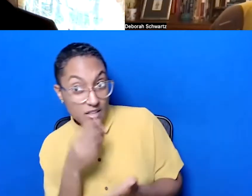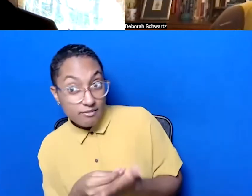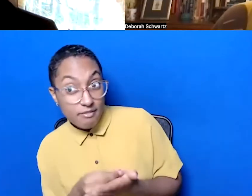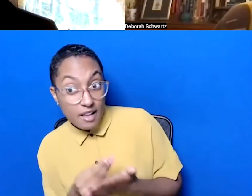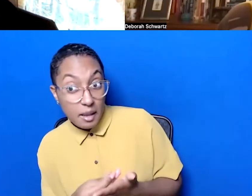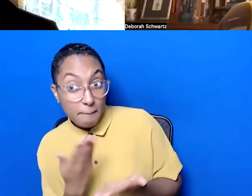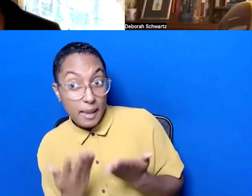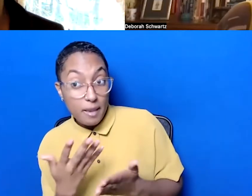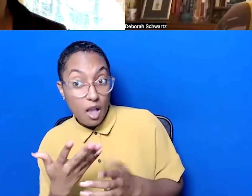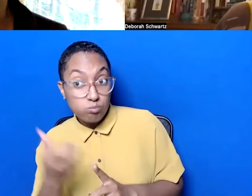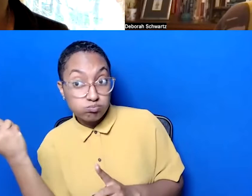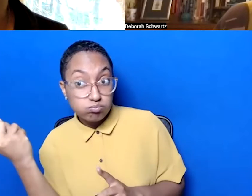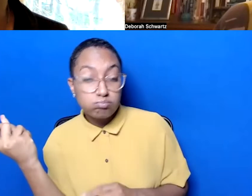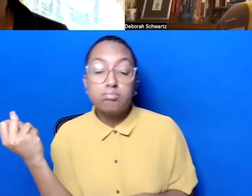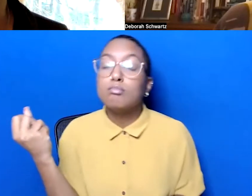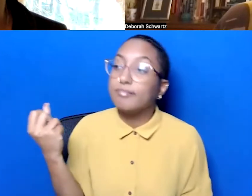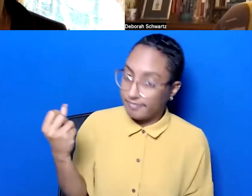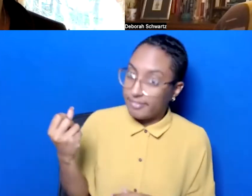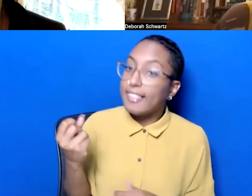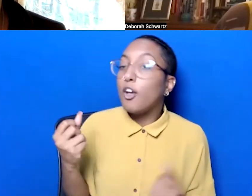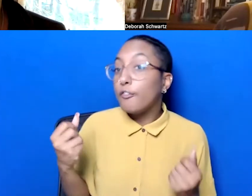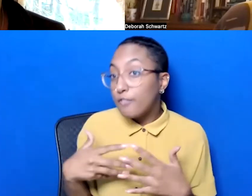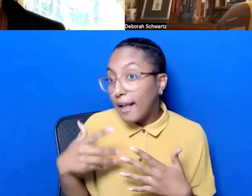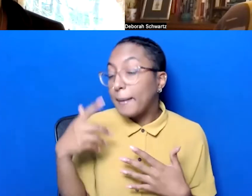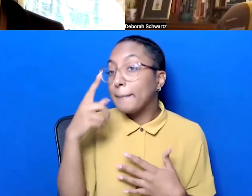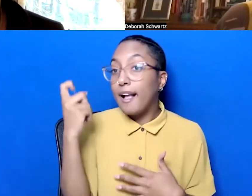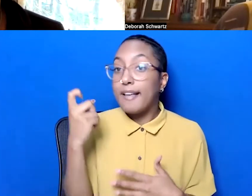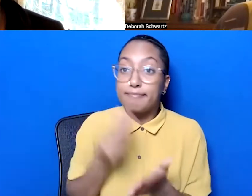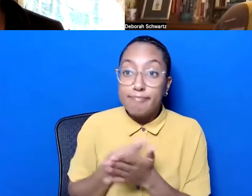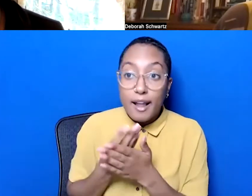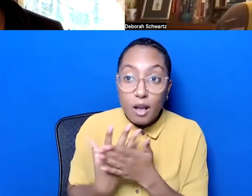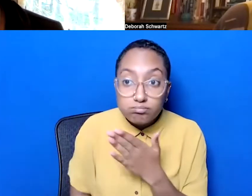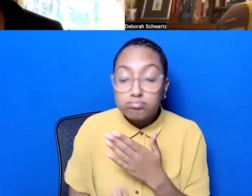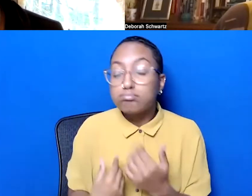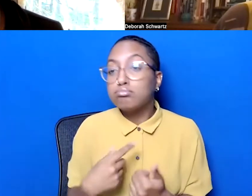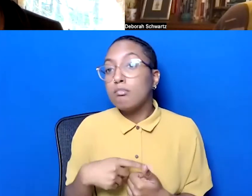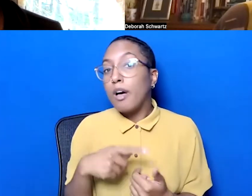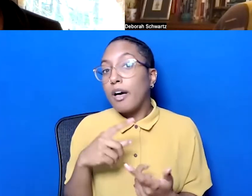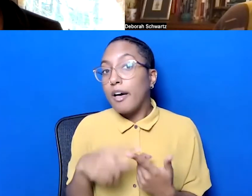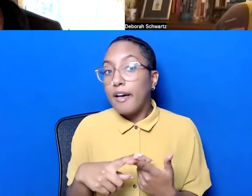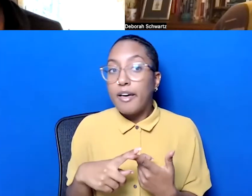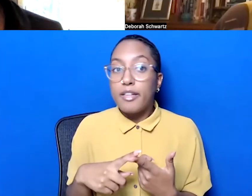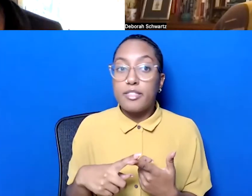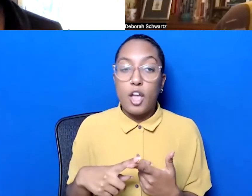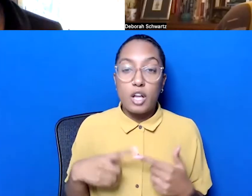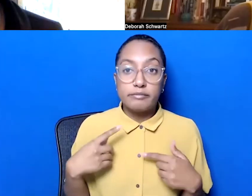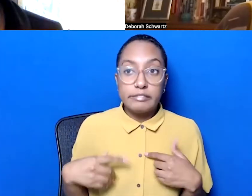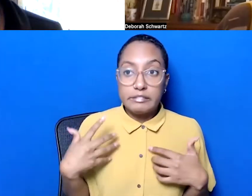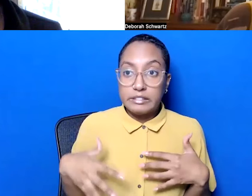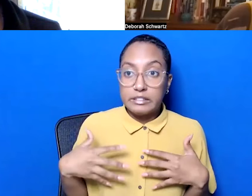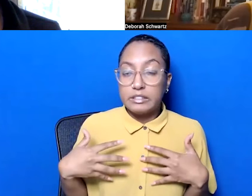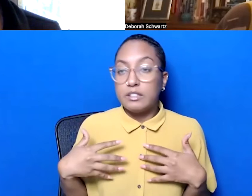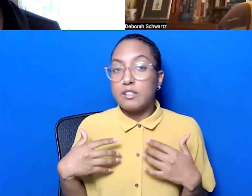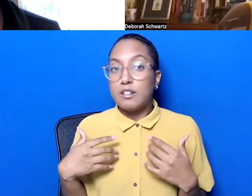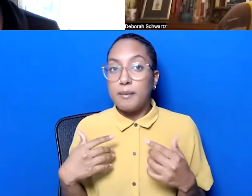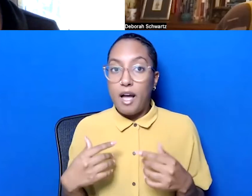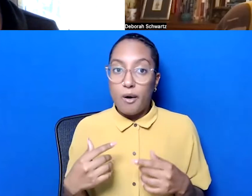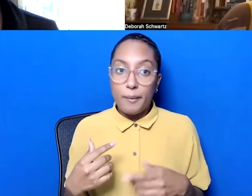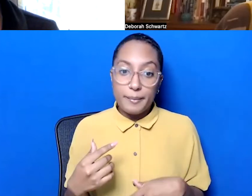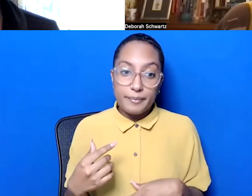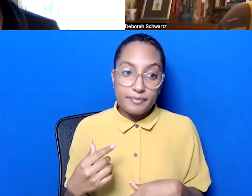afraid because their interpreters are being confronted by individuals who don't like the